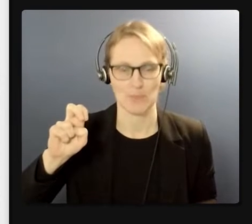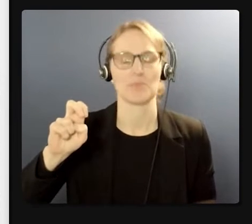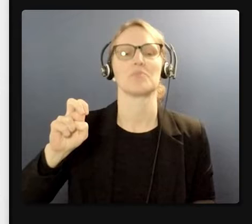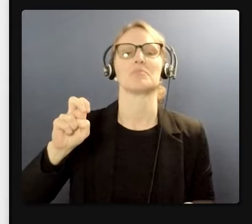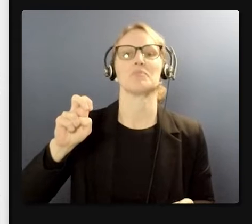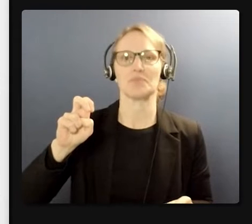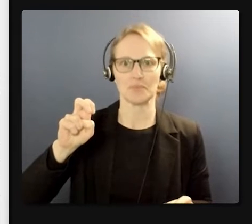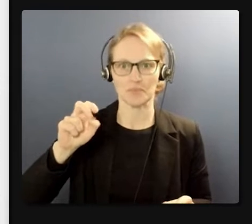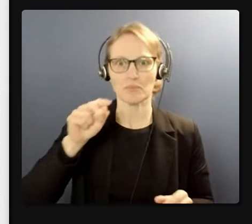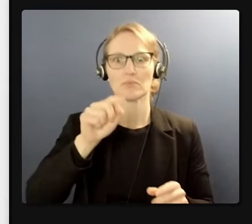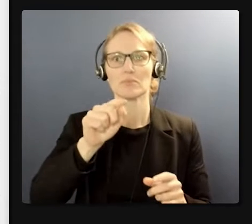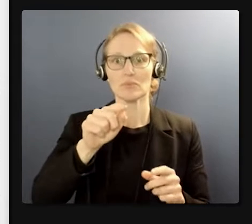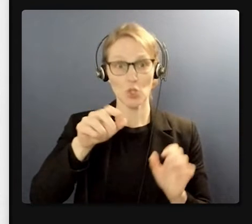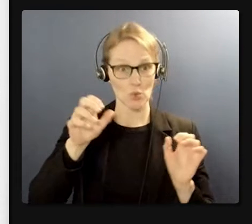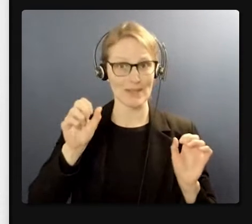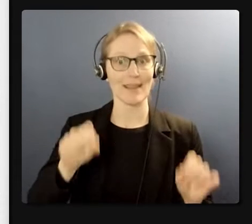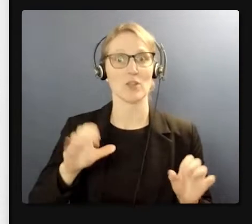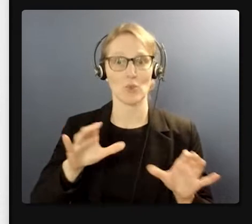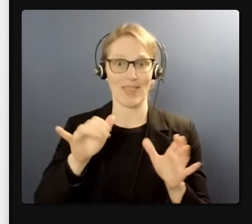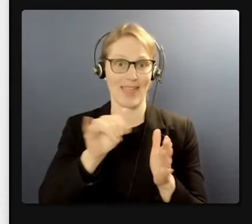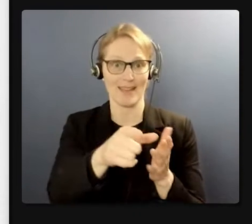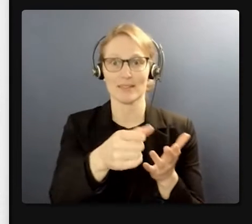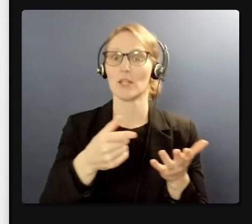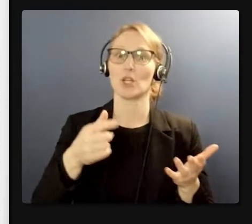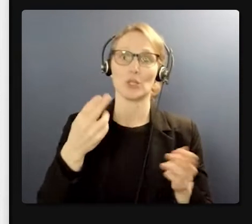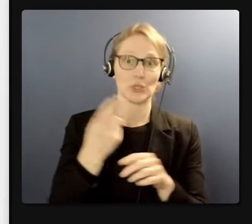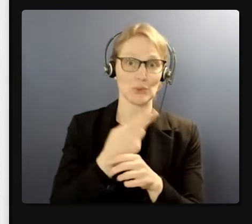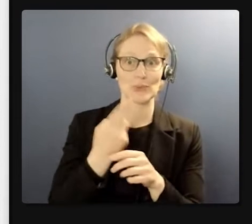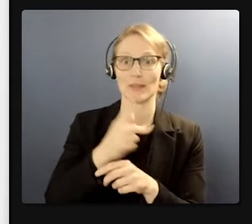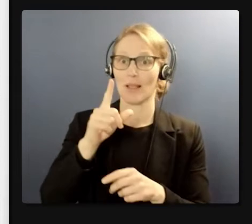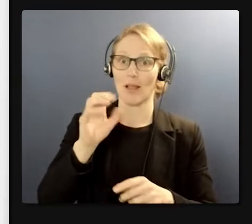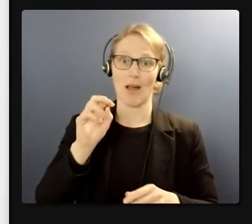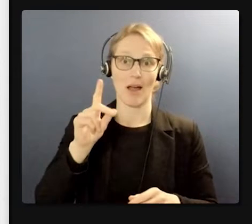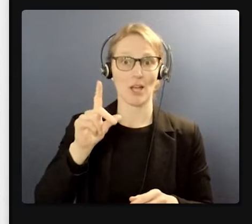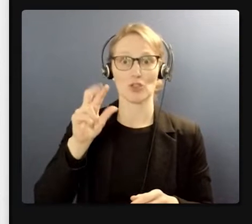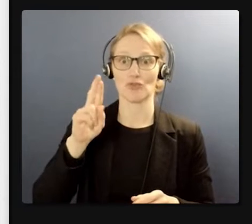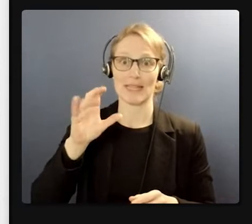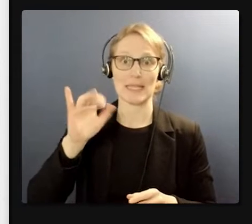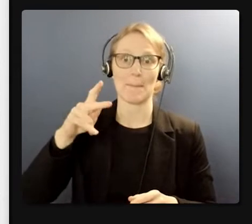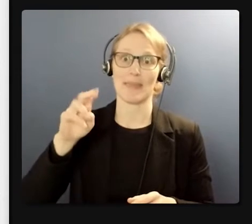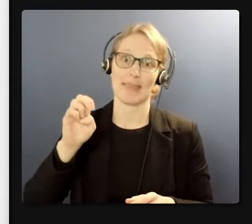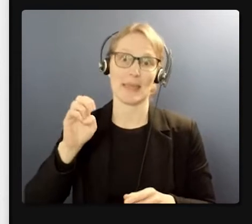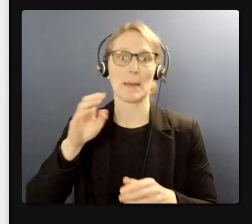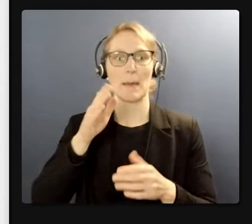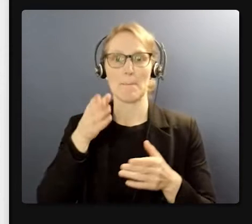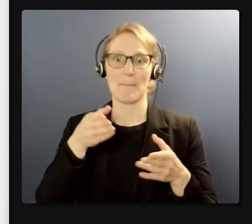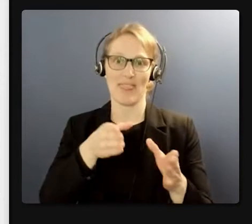In our example here we use two reductions, and then we need three re-mashing to create proxys.